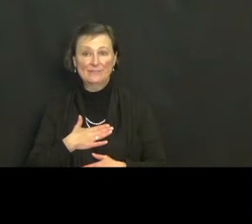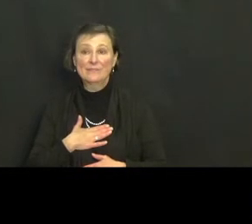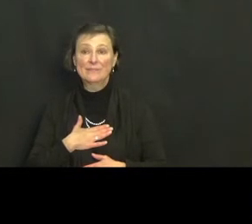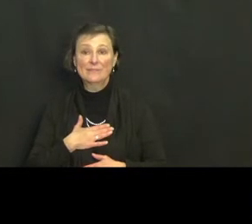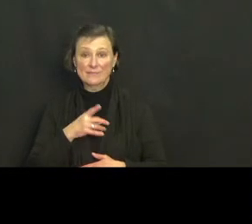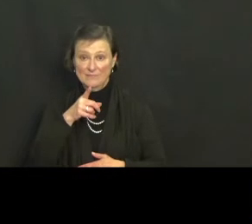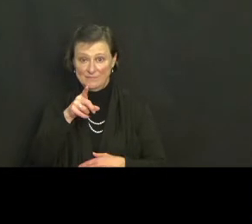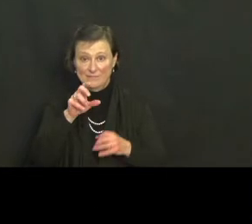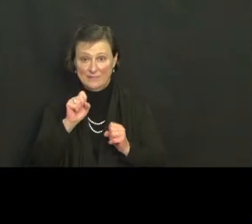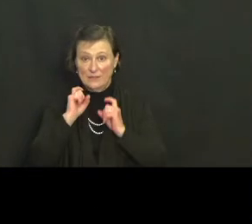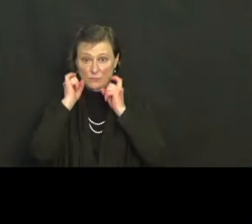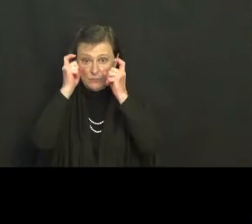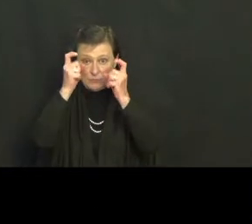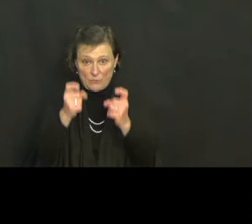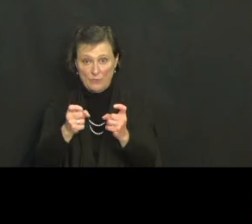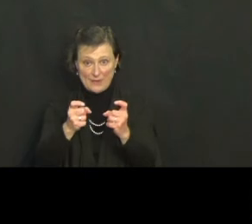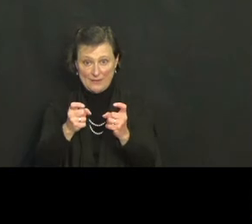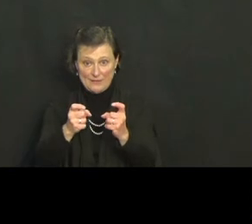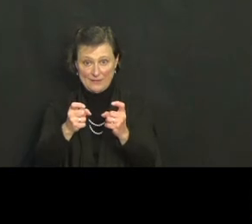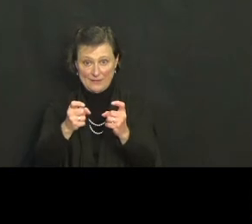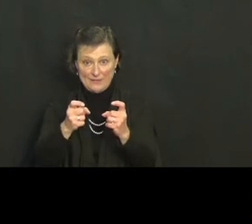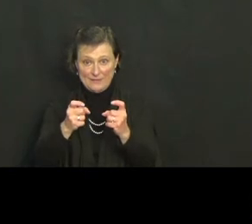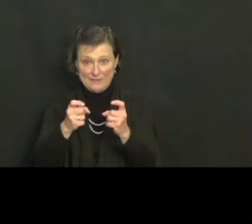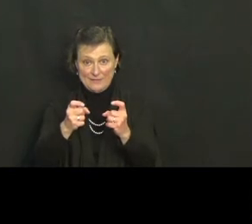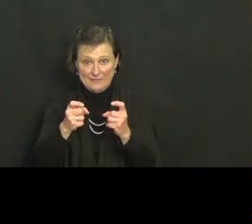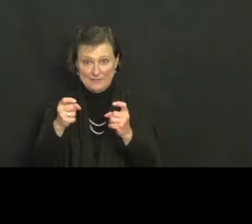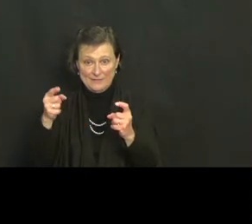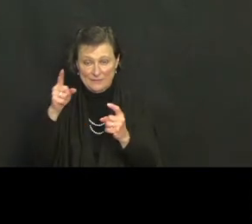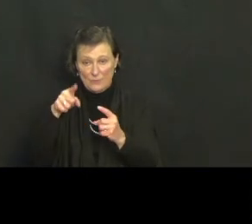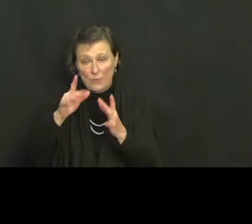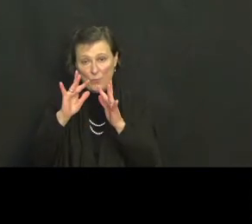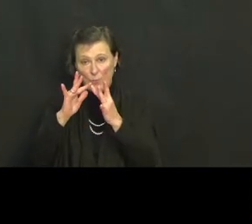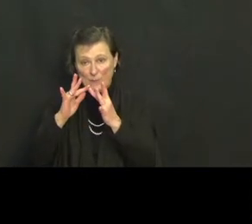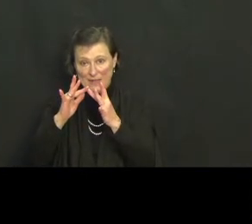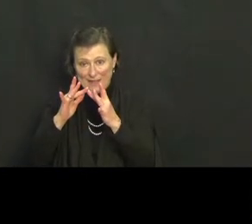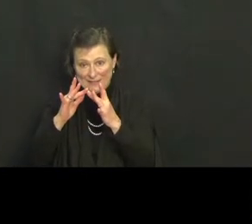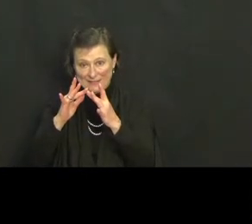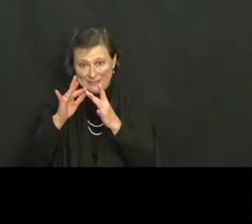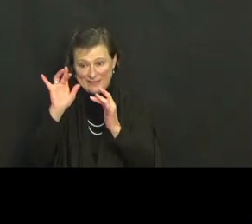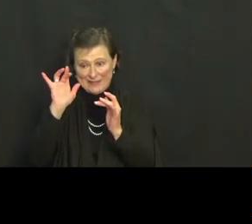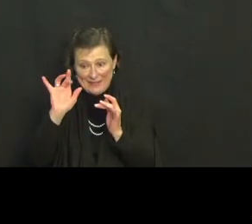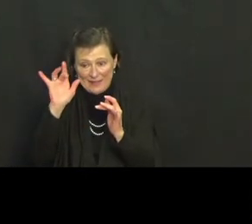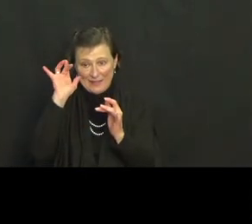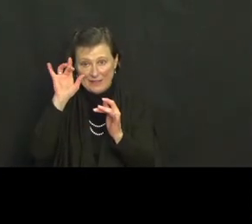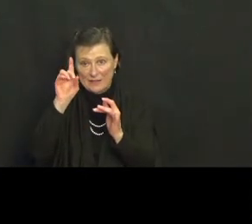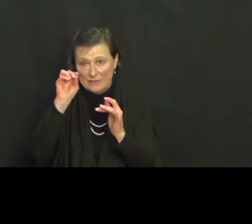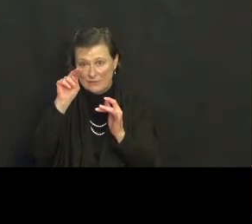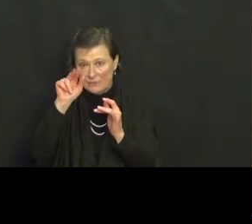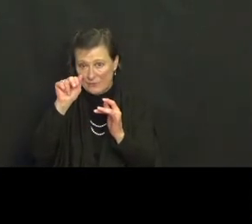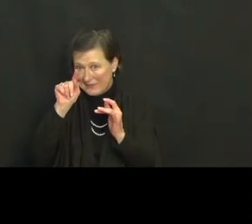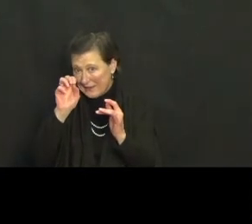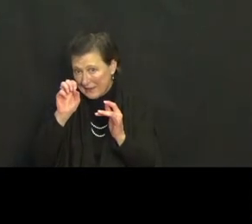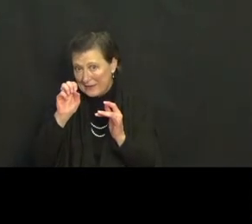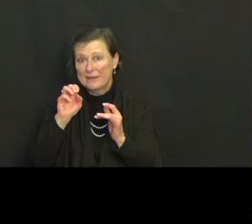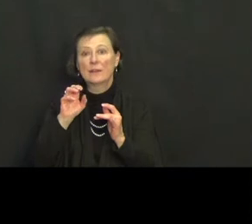You can donate by going to our website and clicking on “Donate” or by sending your